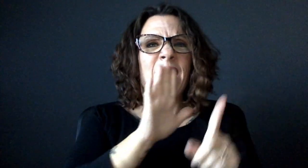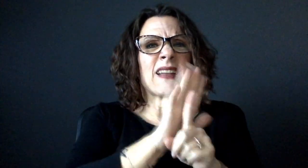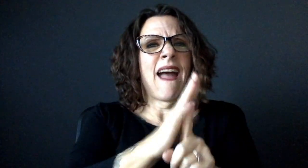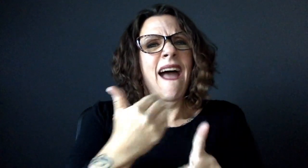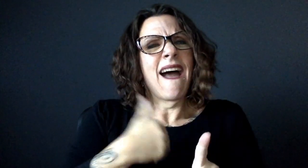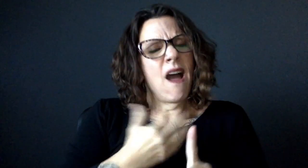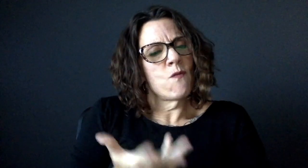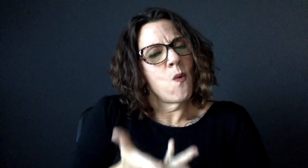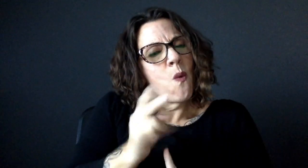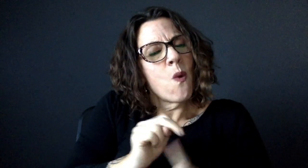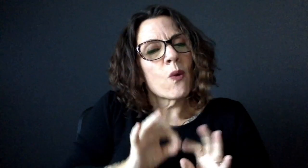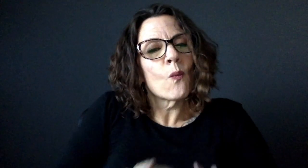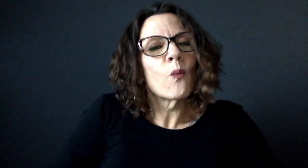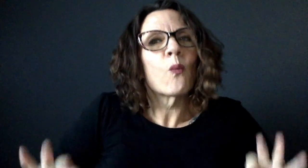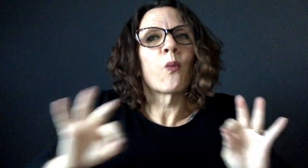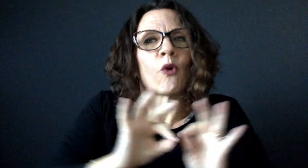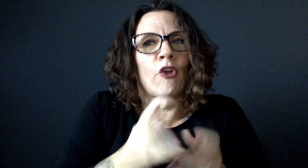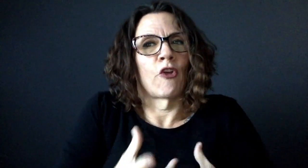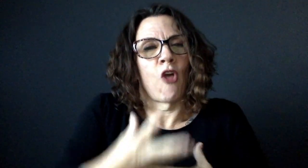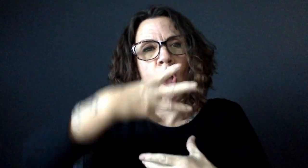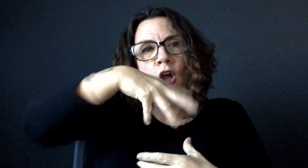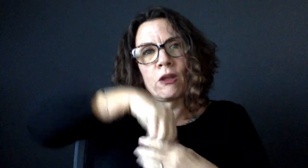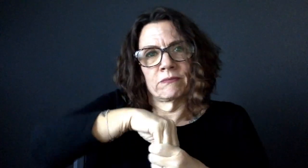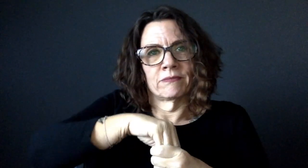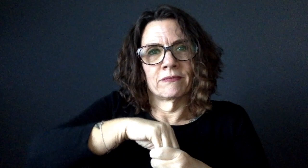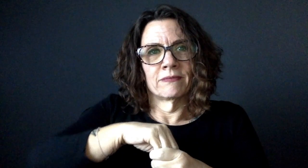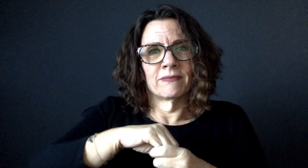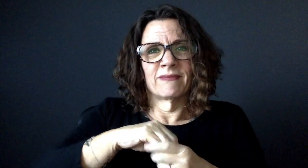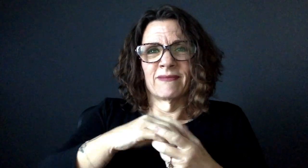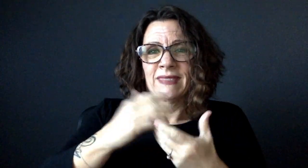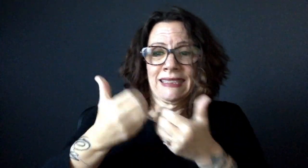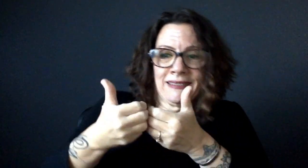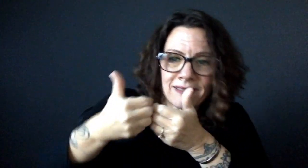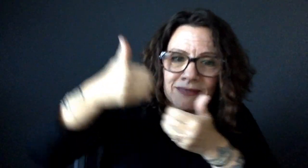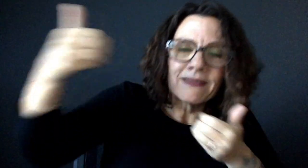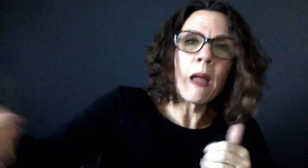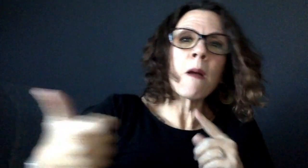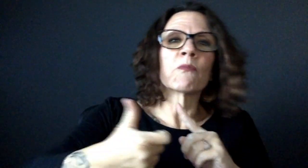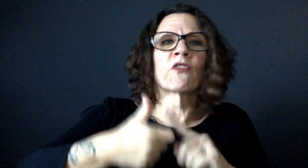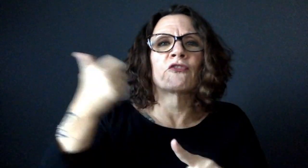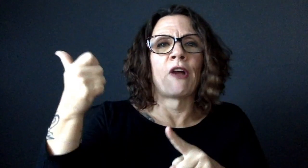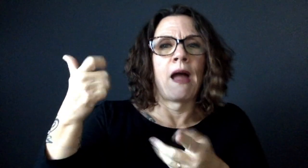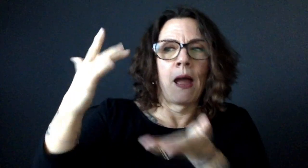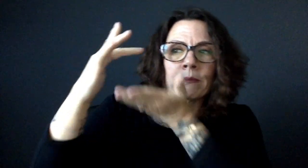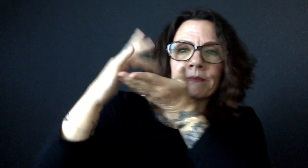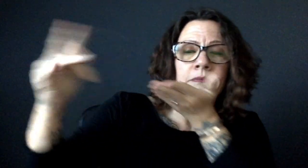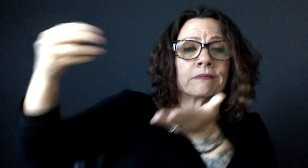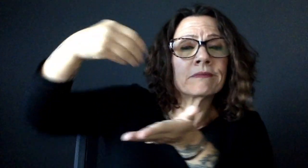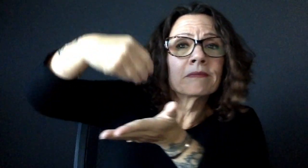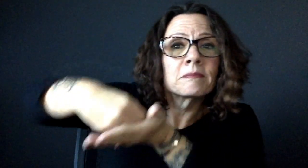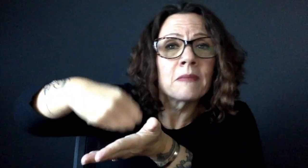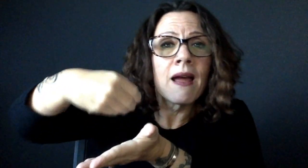and that people have inherent worth outside of commodity